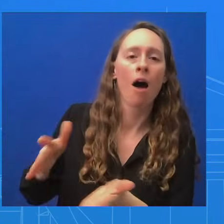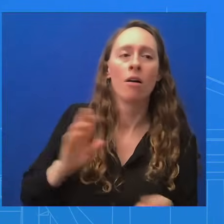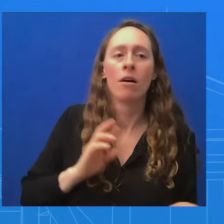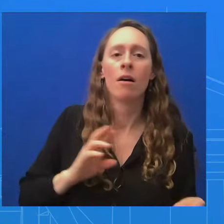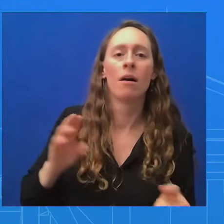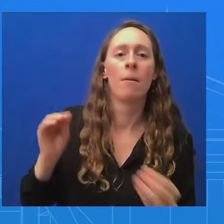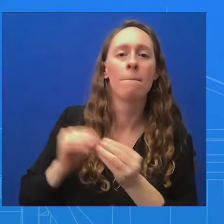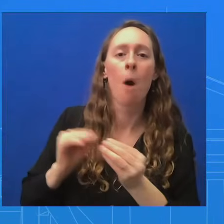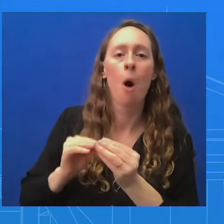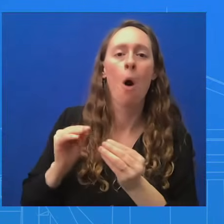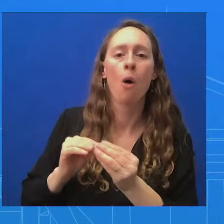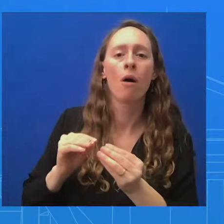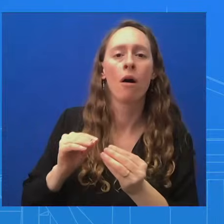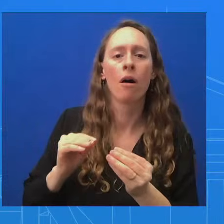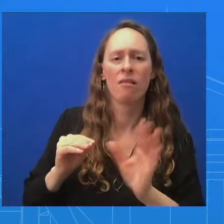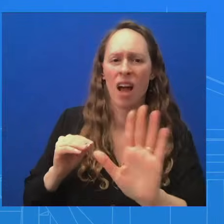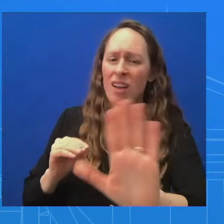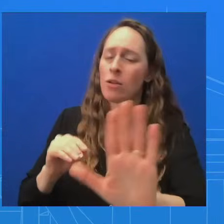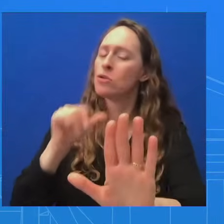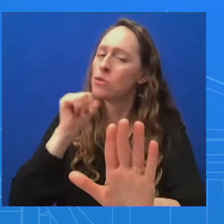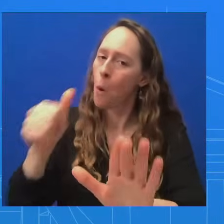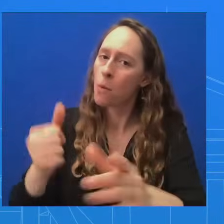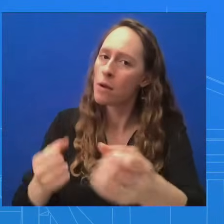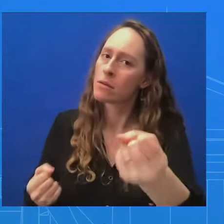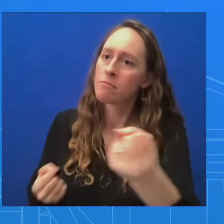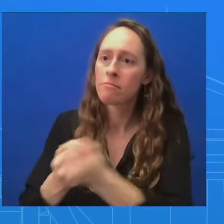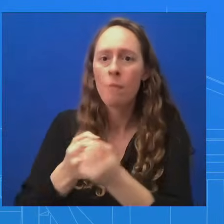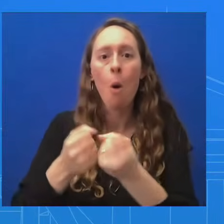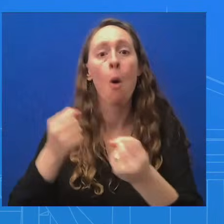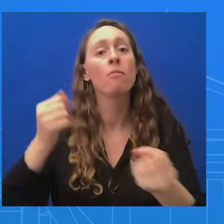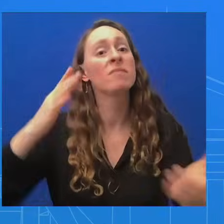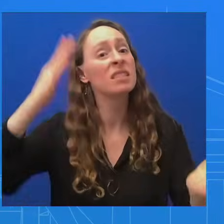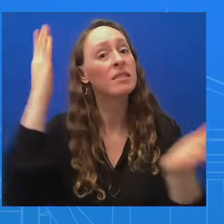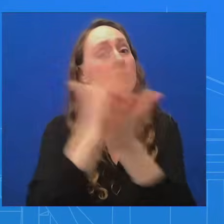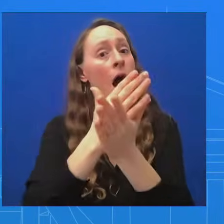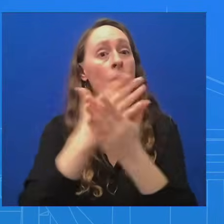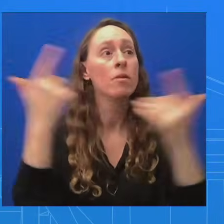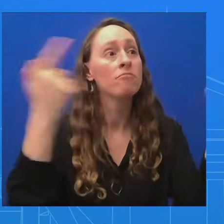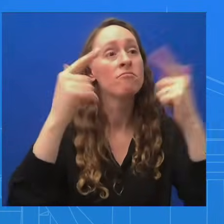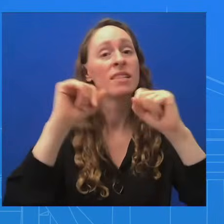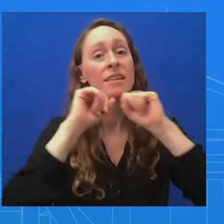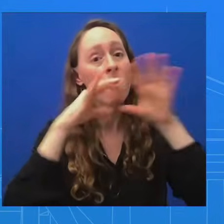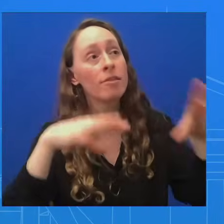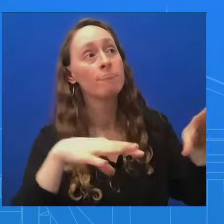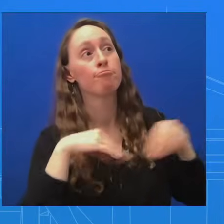I think it's important to remember that there was a ceasefire in place on the 6th of October,